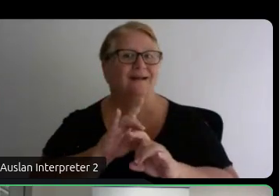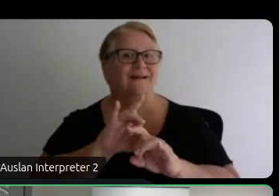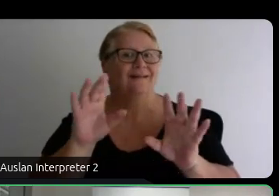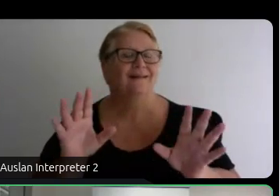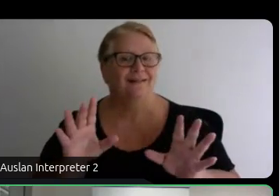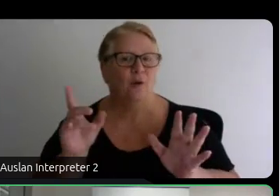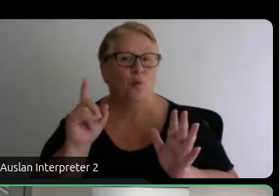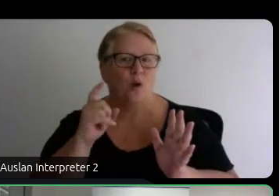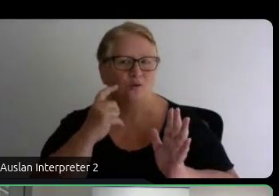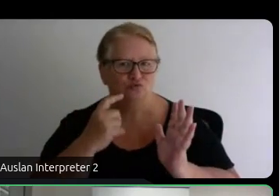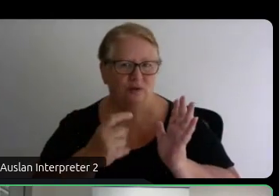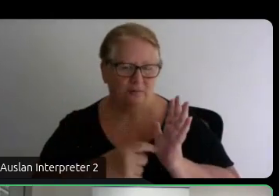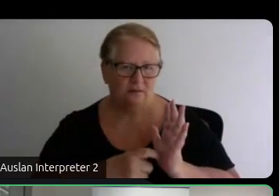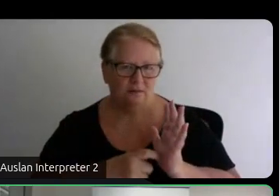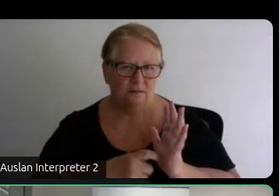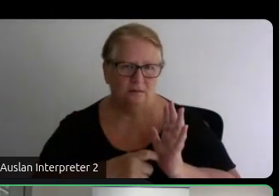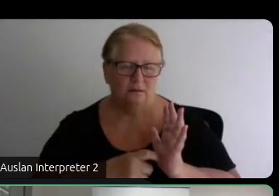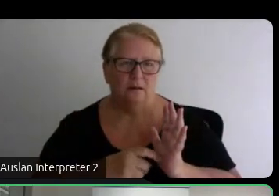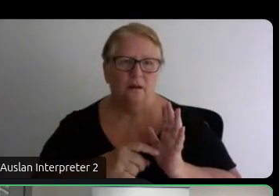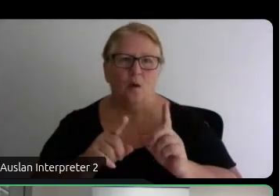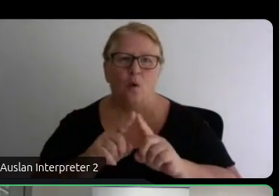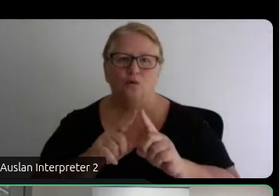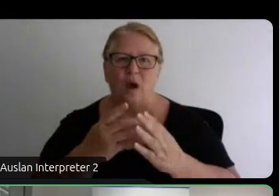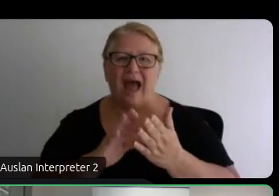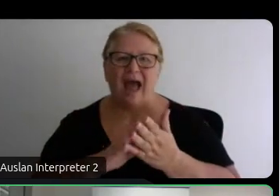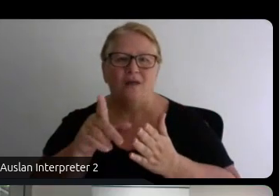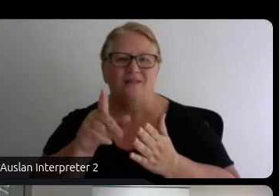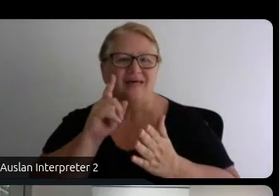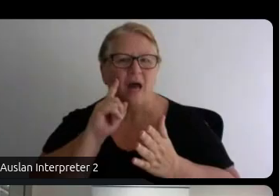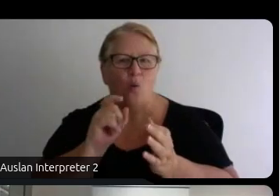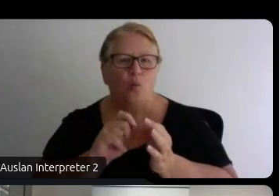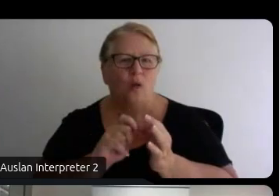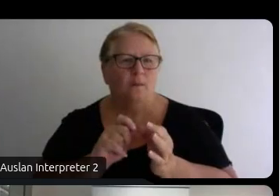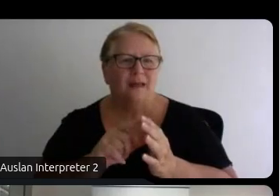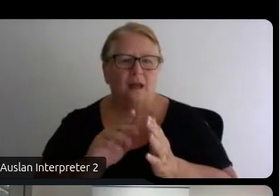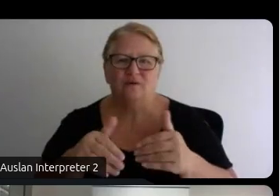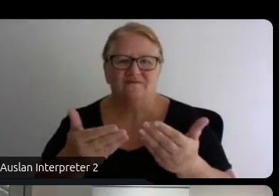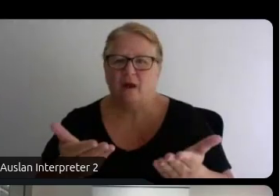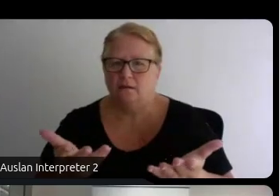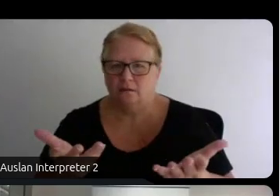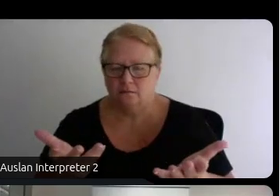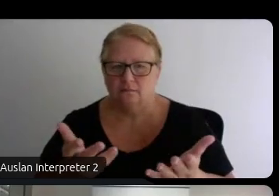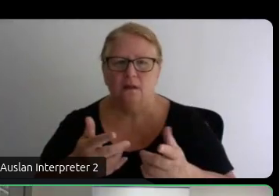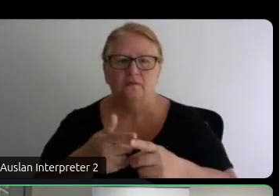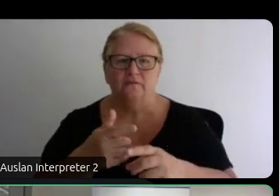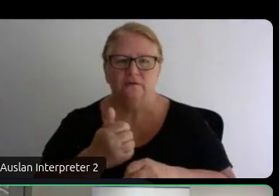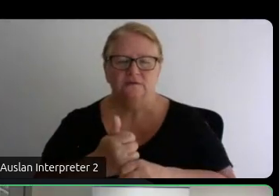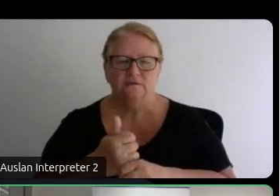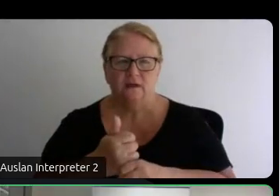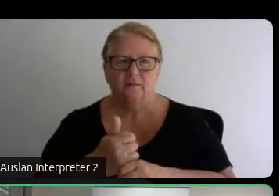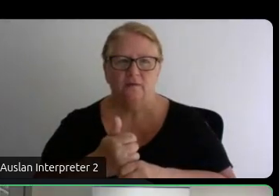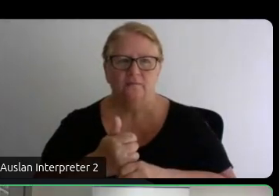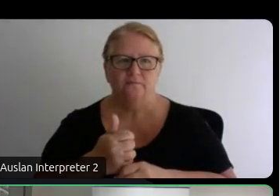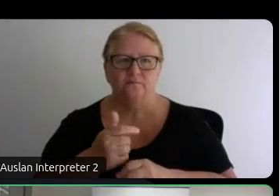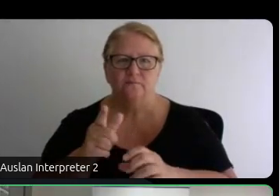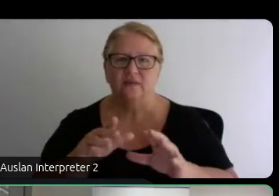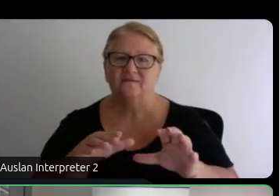um and how it would be provided. So uh for example uh obviously physiootherapy can be